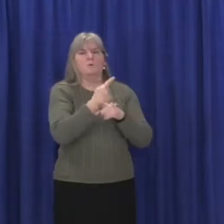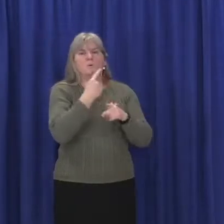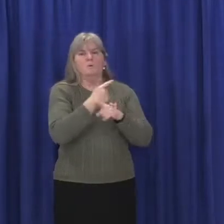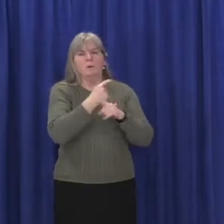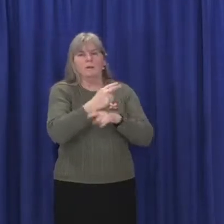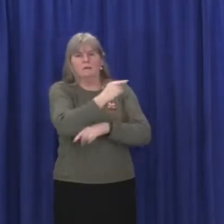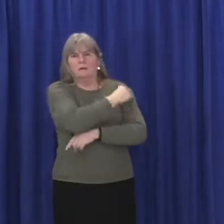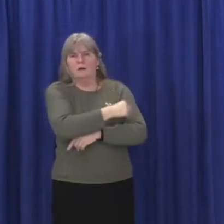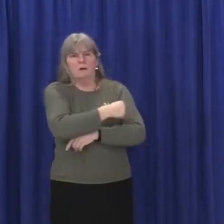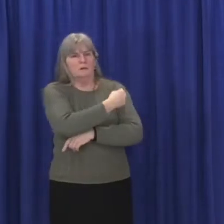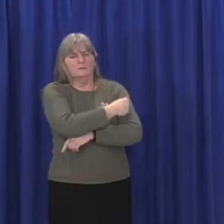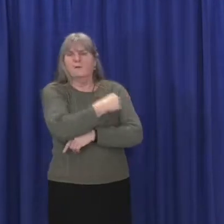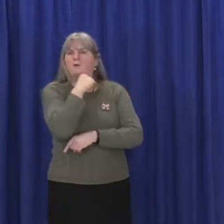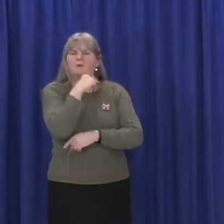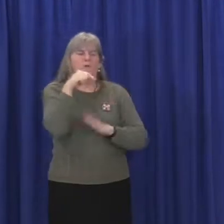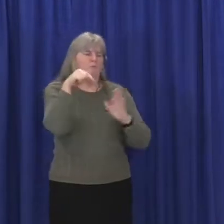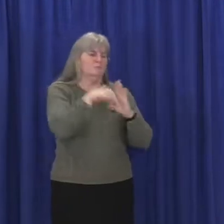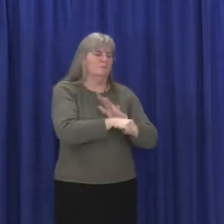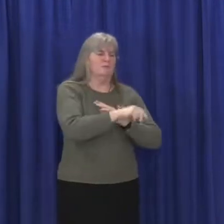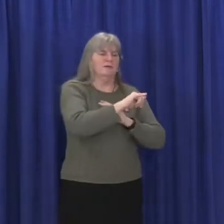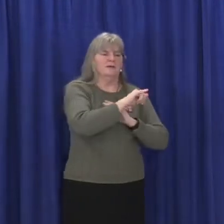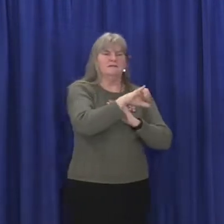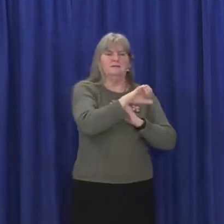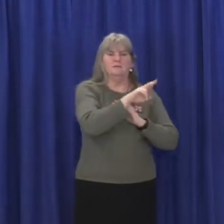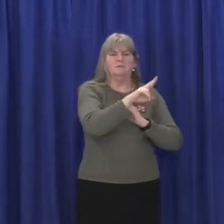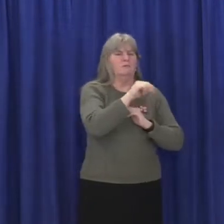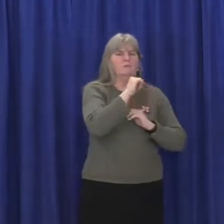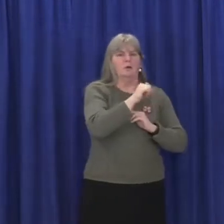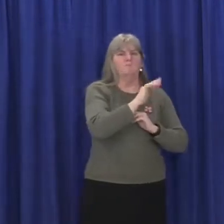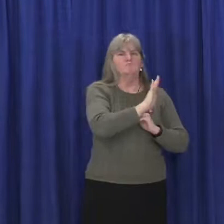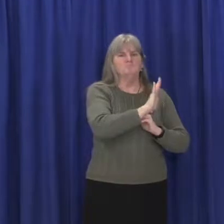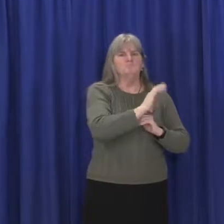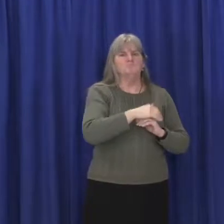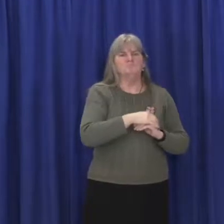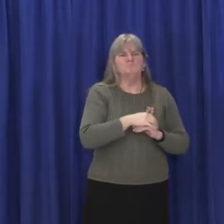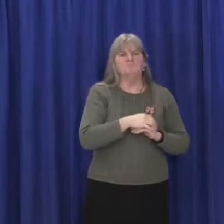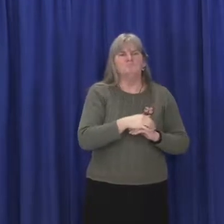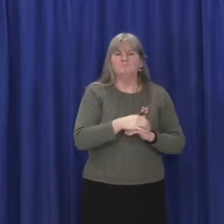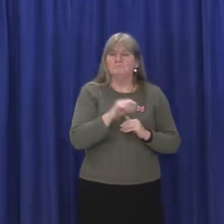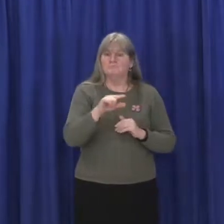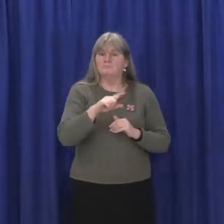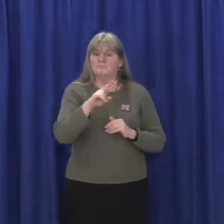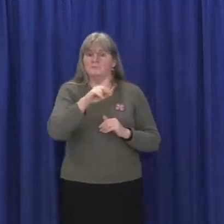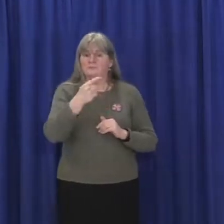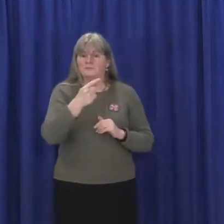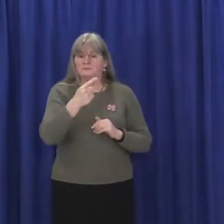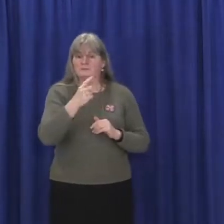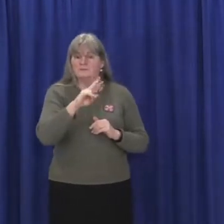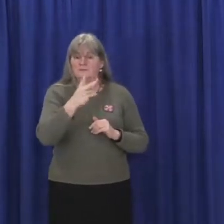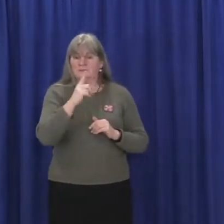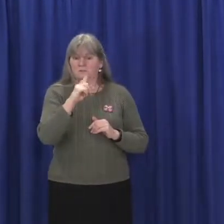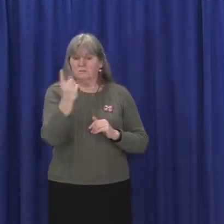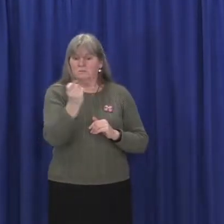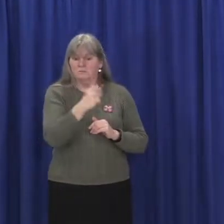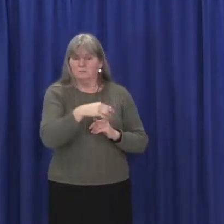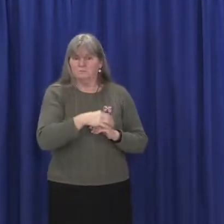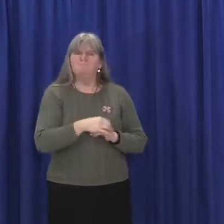Not in the intensive care unit. Renee: Thank you. Do you have a second question, Tim? Tim: I do, and again,